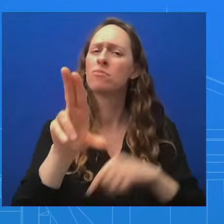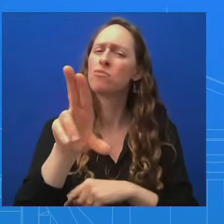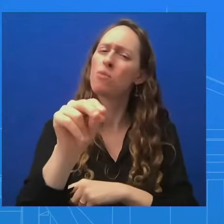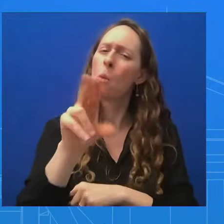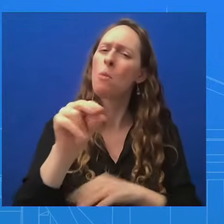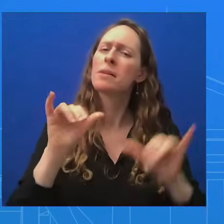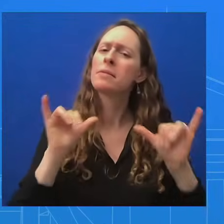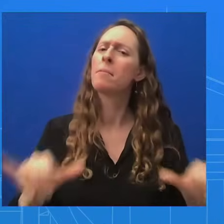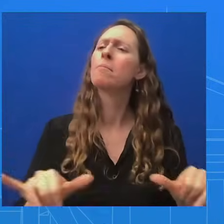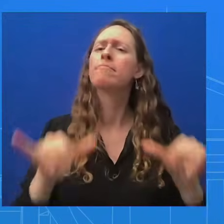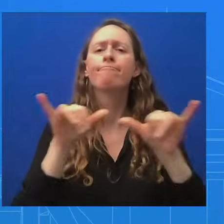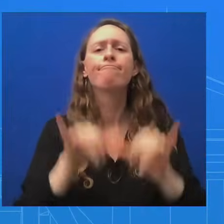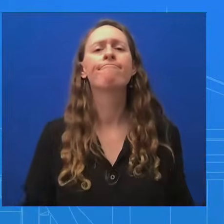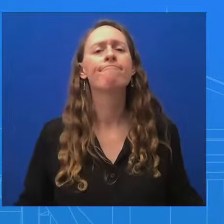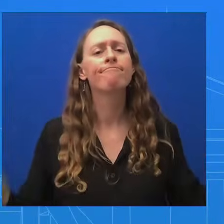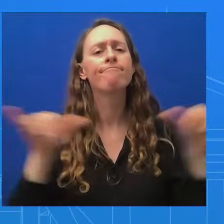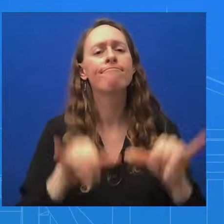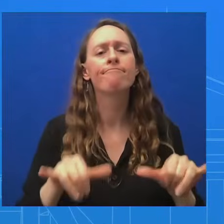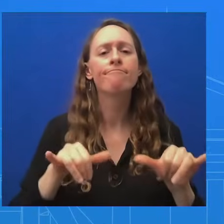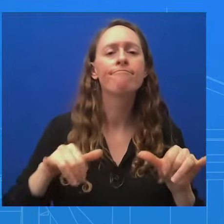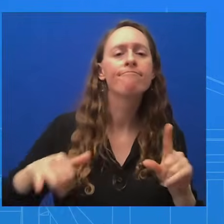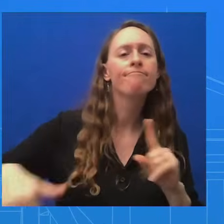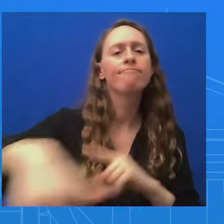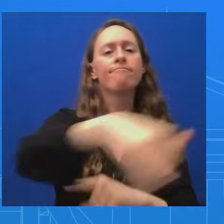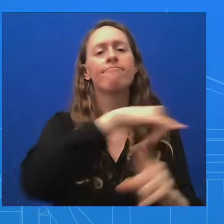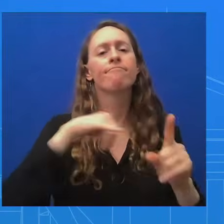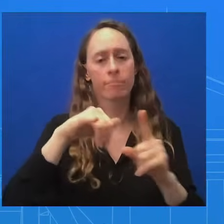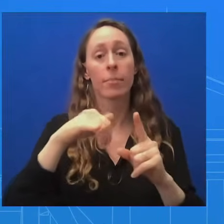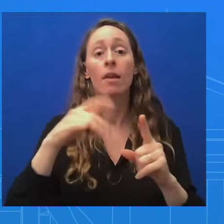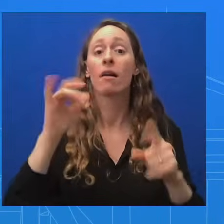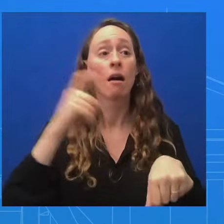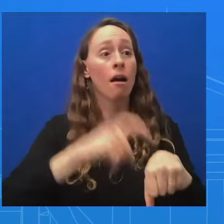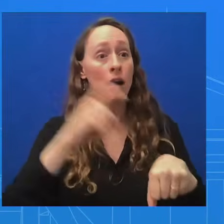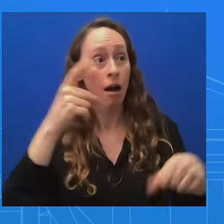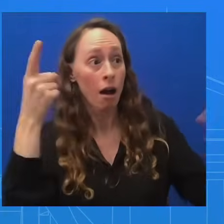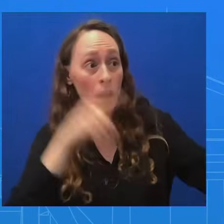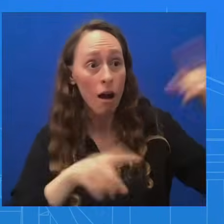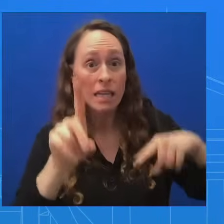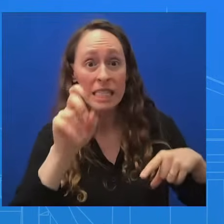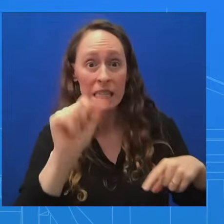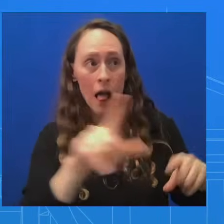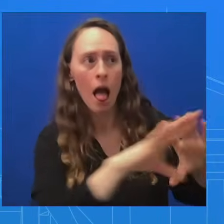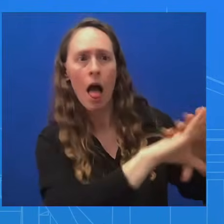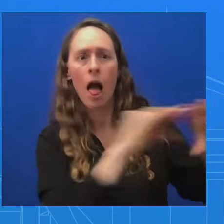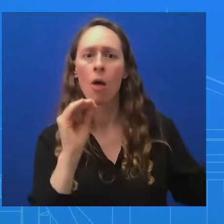I would tell you, as I've said before, that this approach that we've taken of at